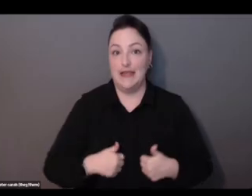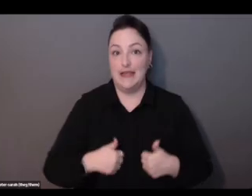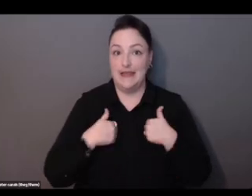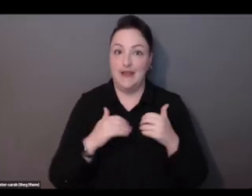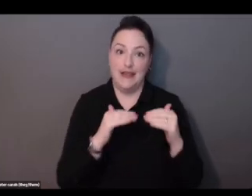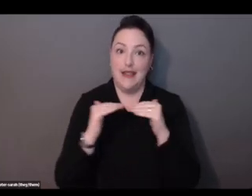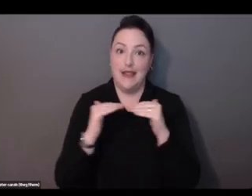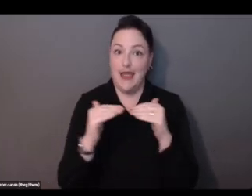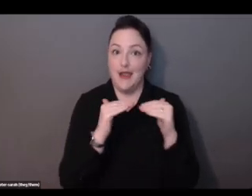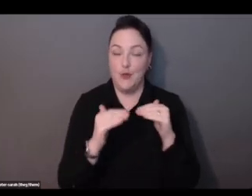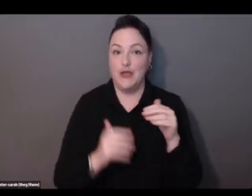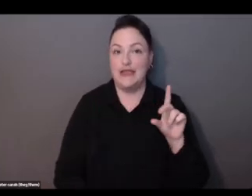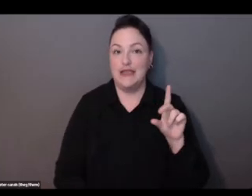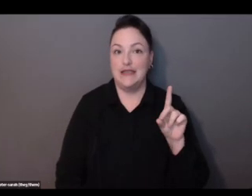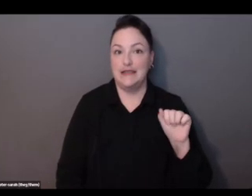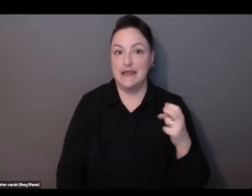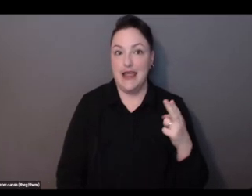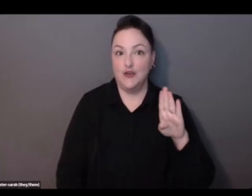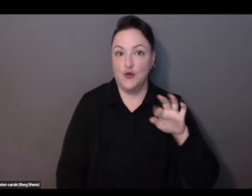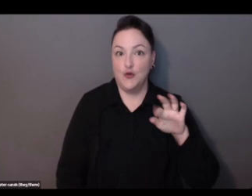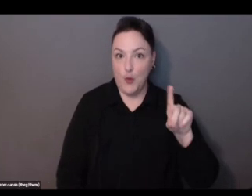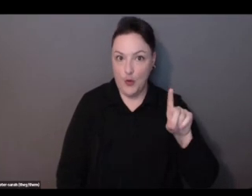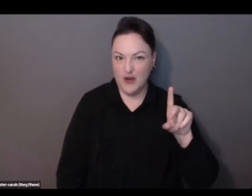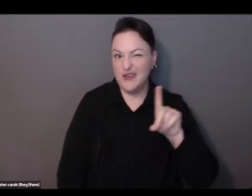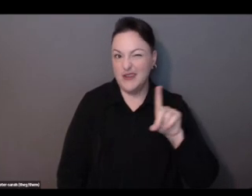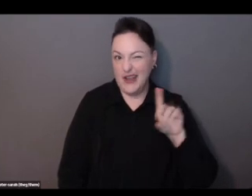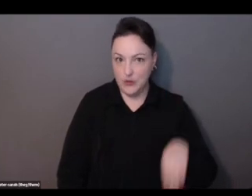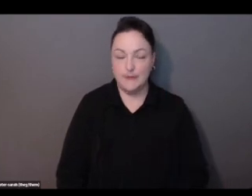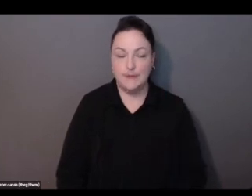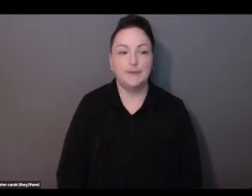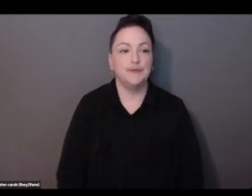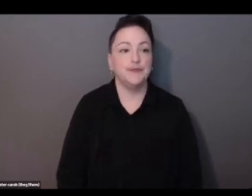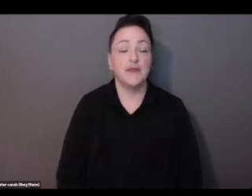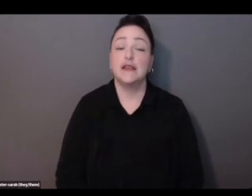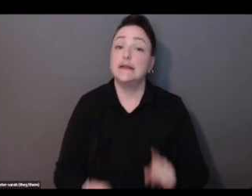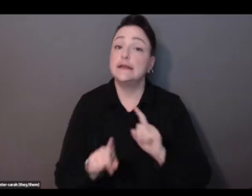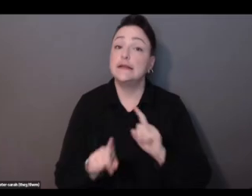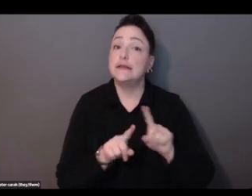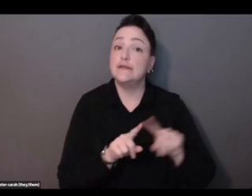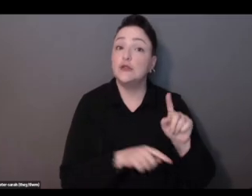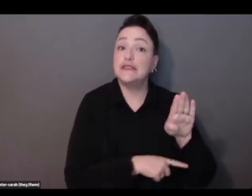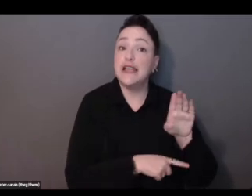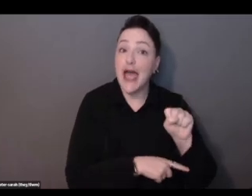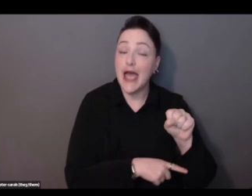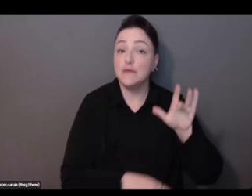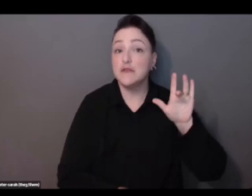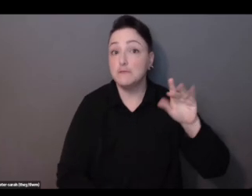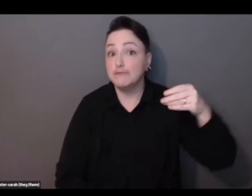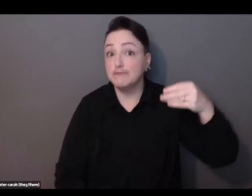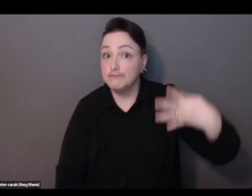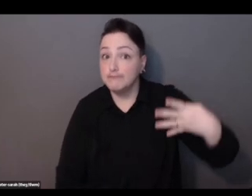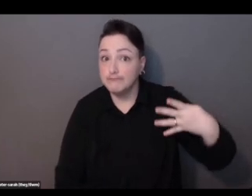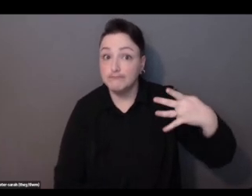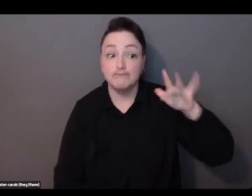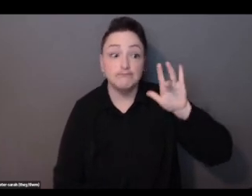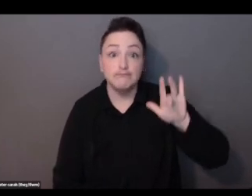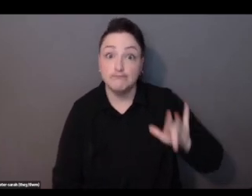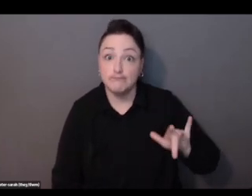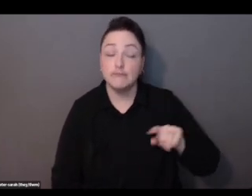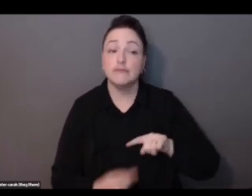You can navigate to the different tabs from this page and we also provide an introduction to LTSS and our dashboard.